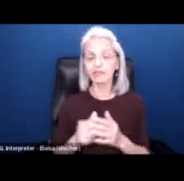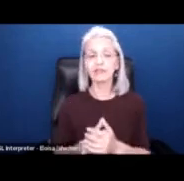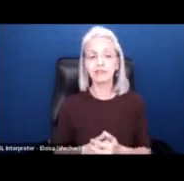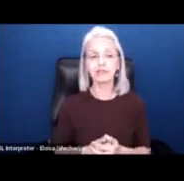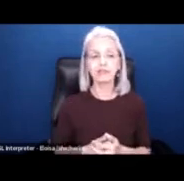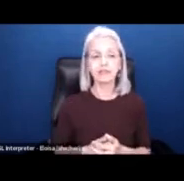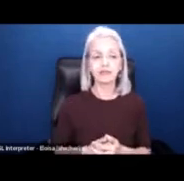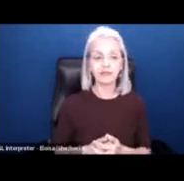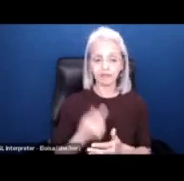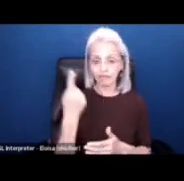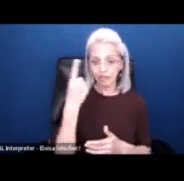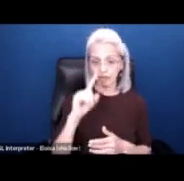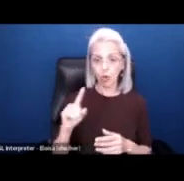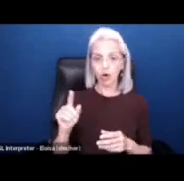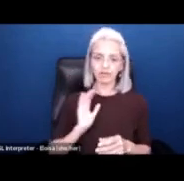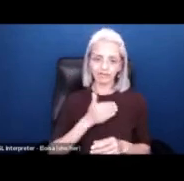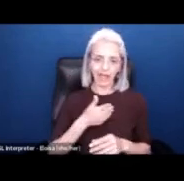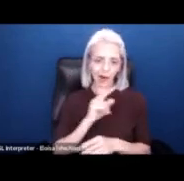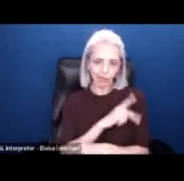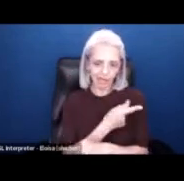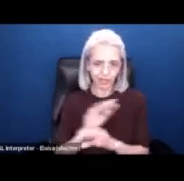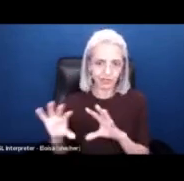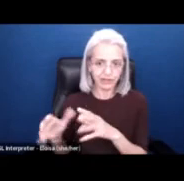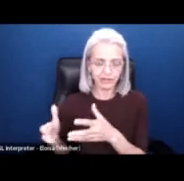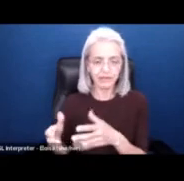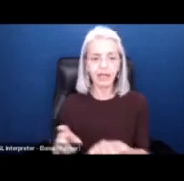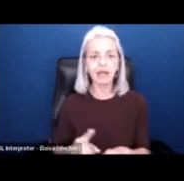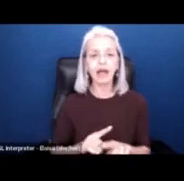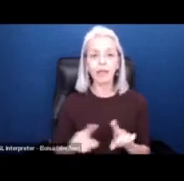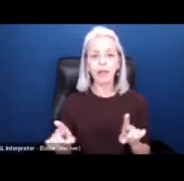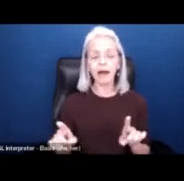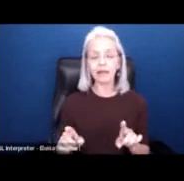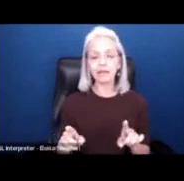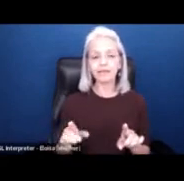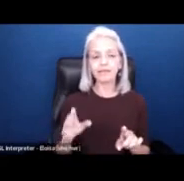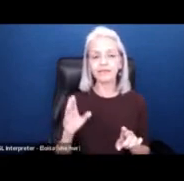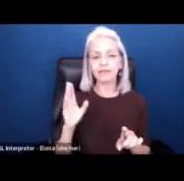our population of patients. But these, these are, these are the